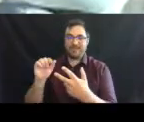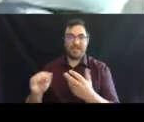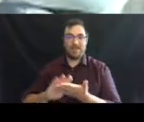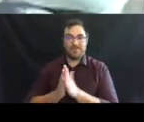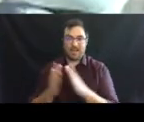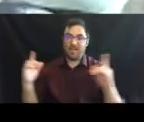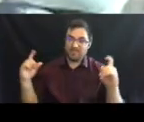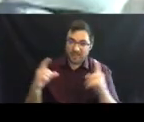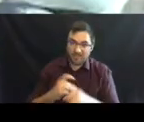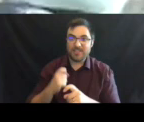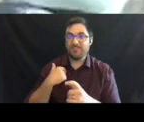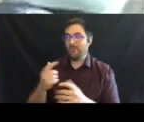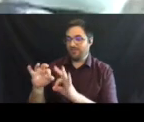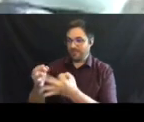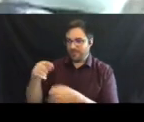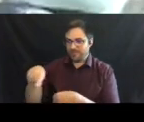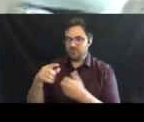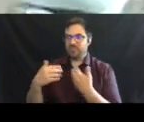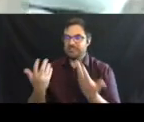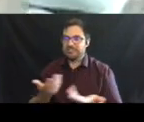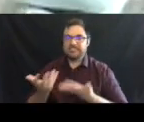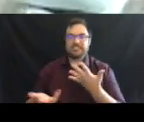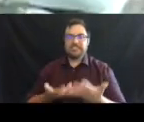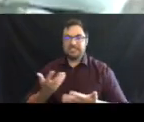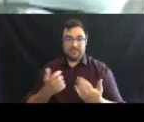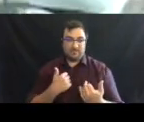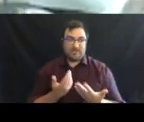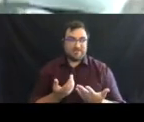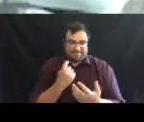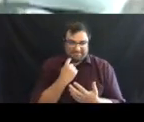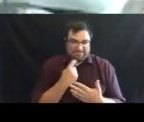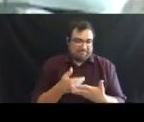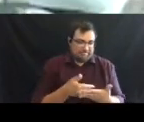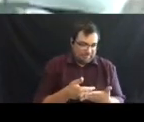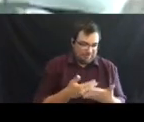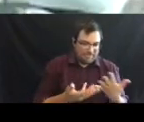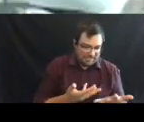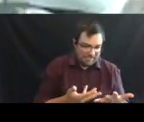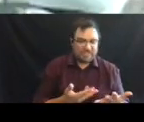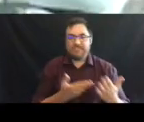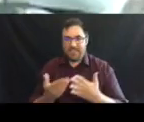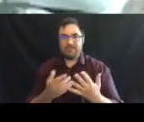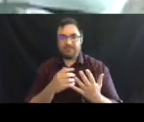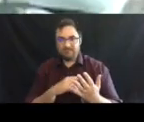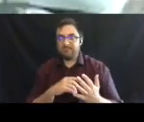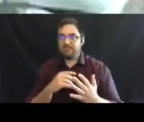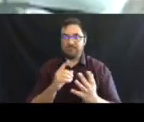to navigate right after having a baby and so Wisconsin Sound Beginnings has a pretty robust